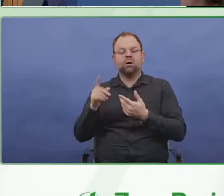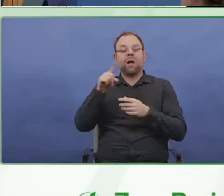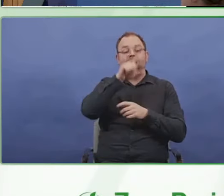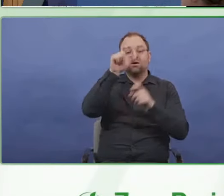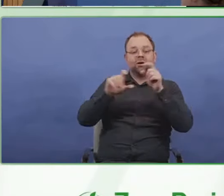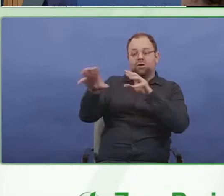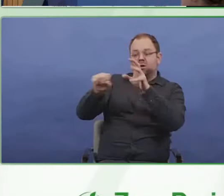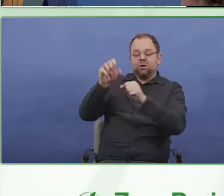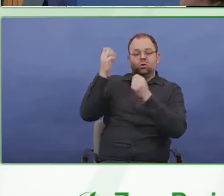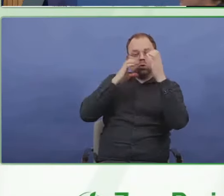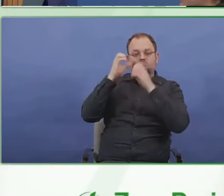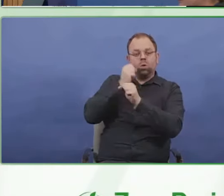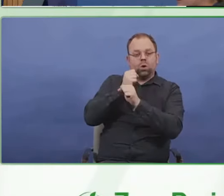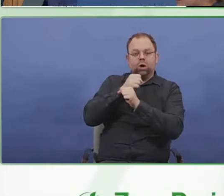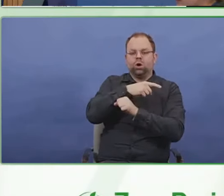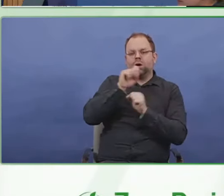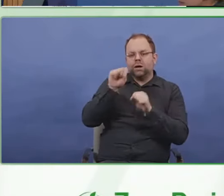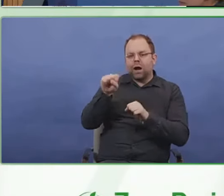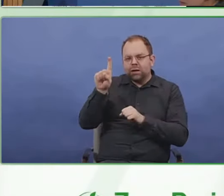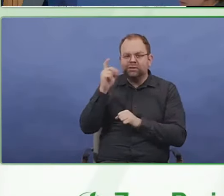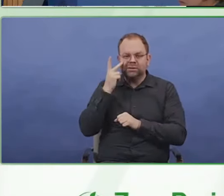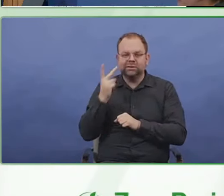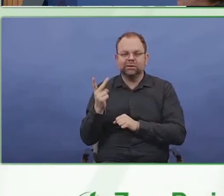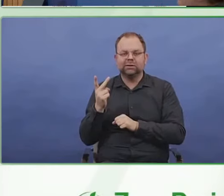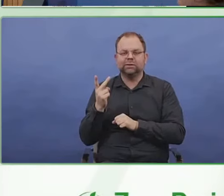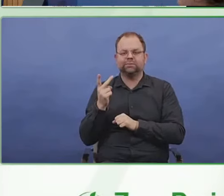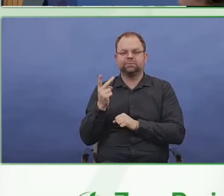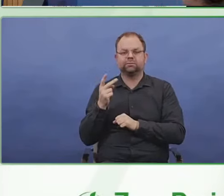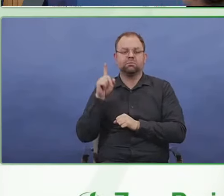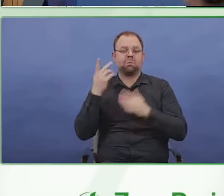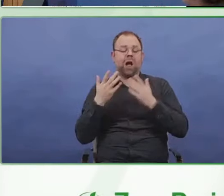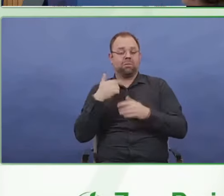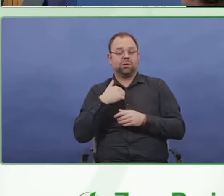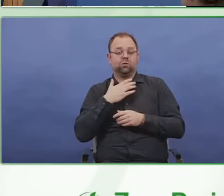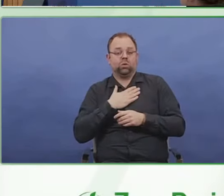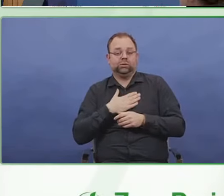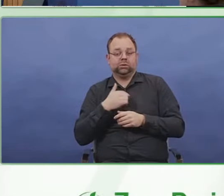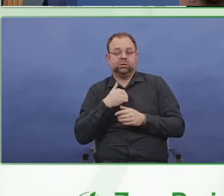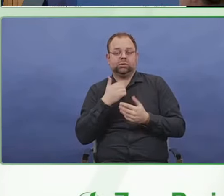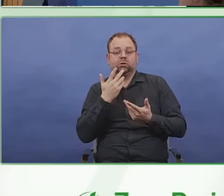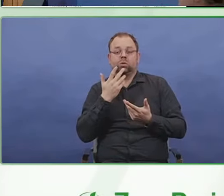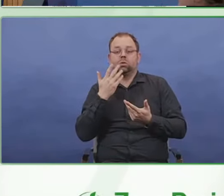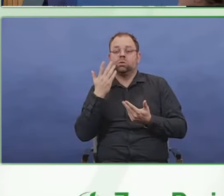Here are a few of them, very proud Zero Project.